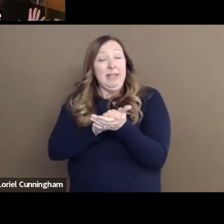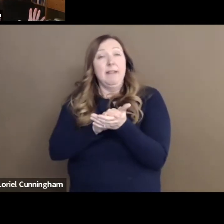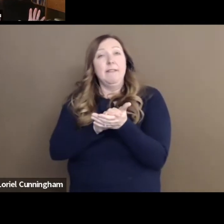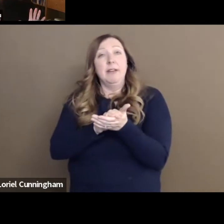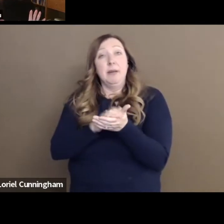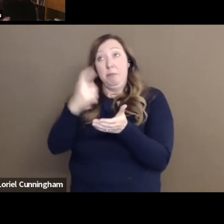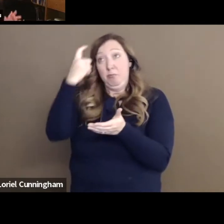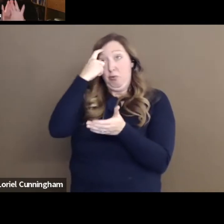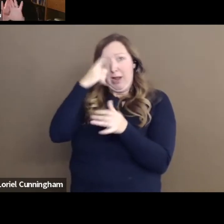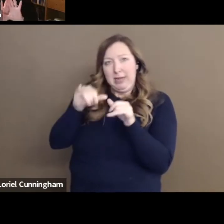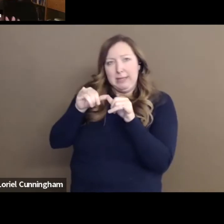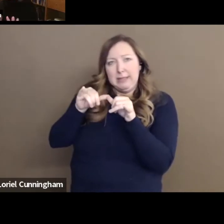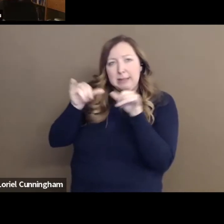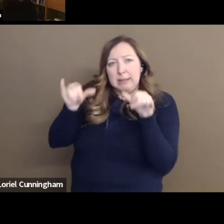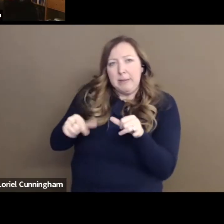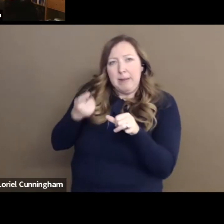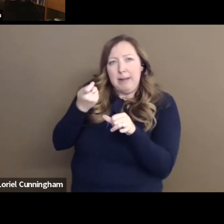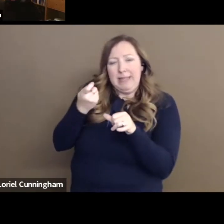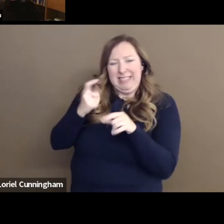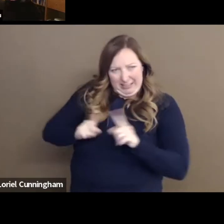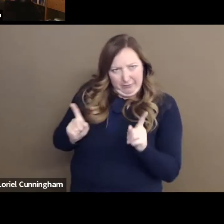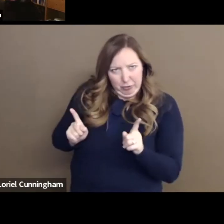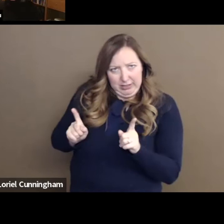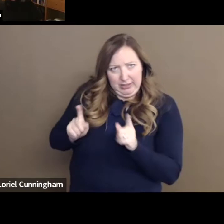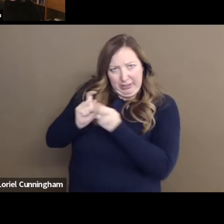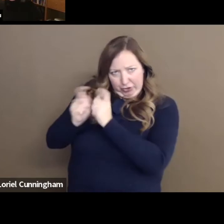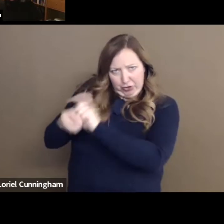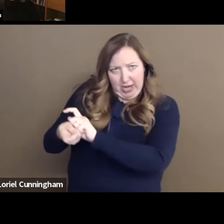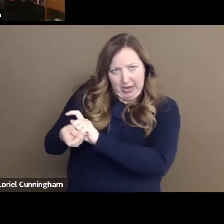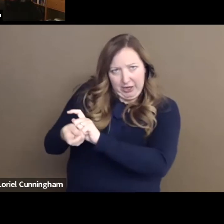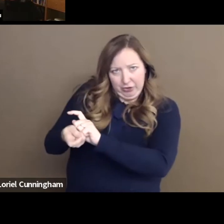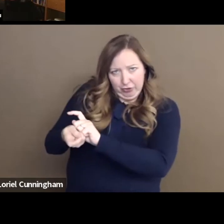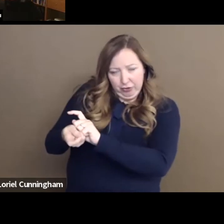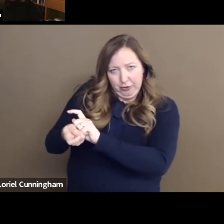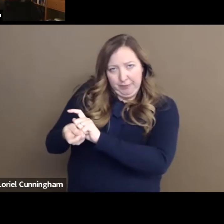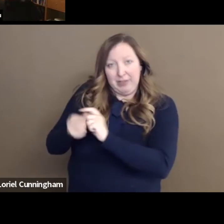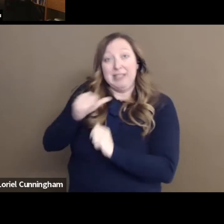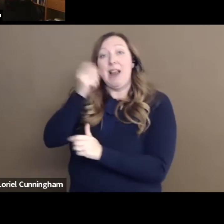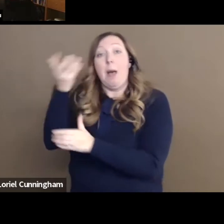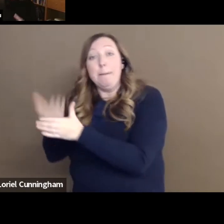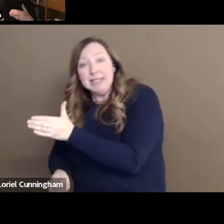individual it's really a different cognitive system